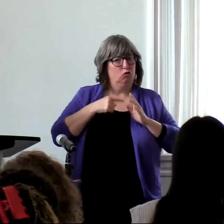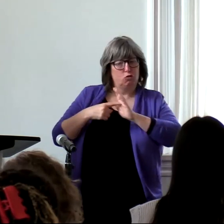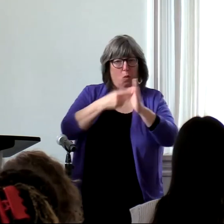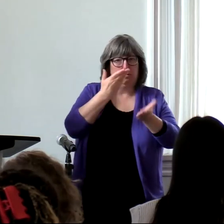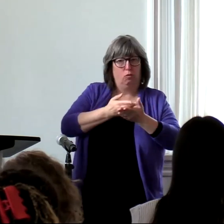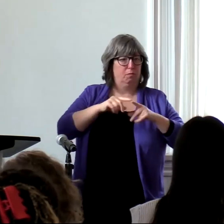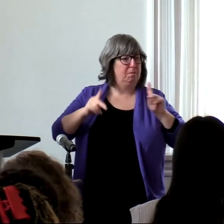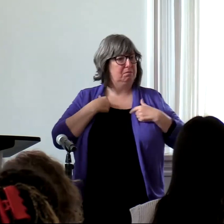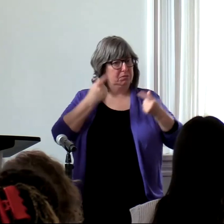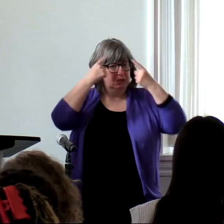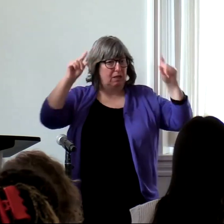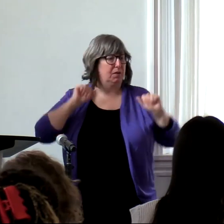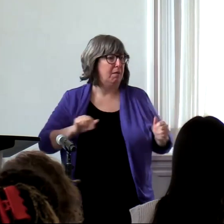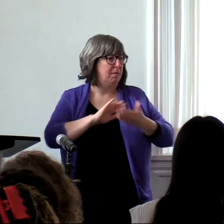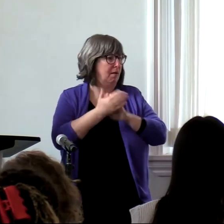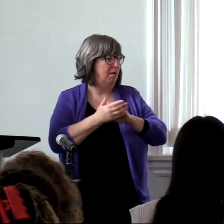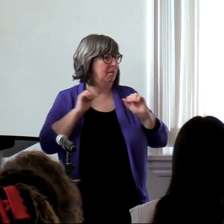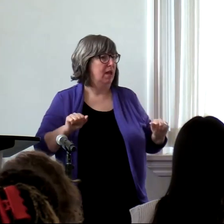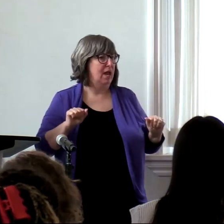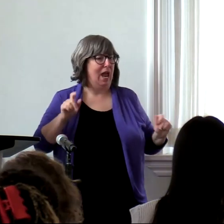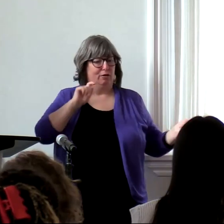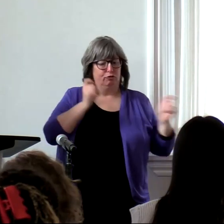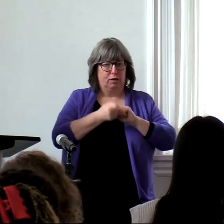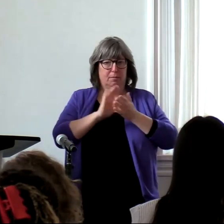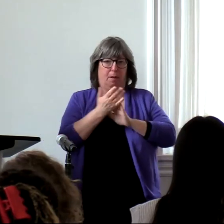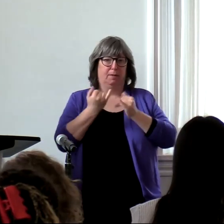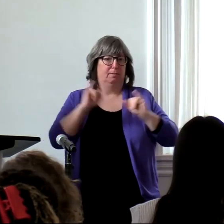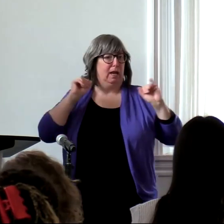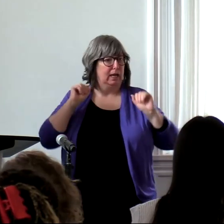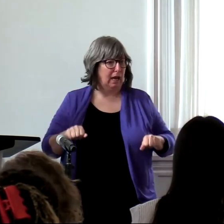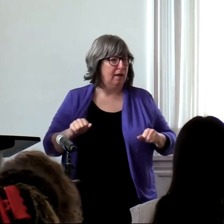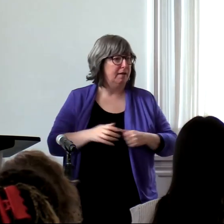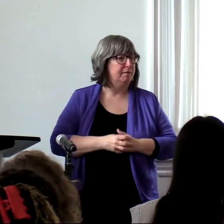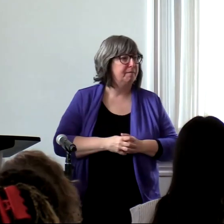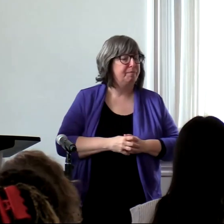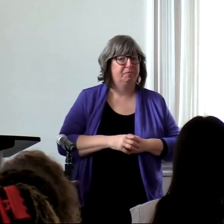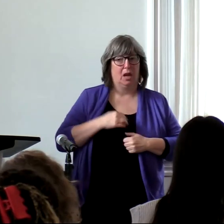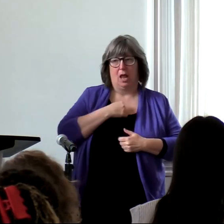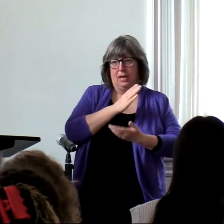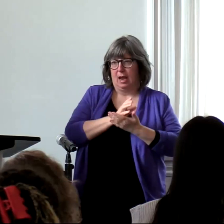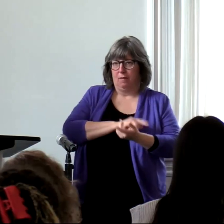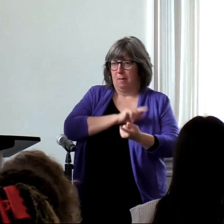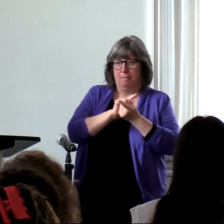of success and readjusting to independence. I never personally got the privilege of meeting him